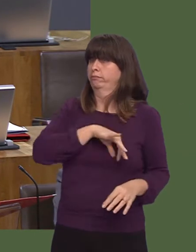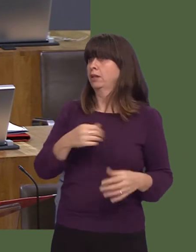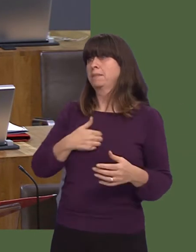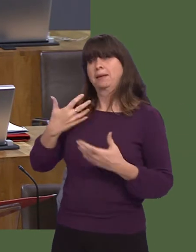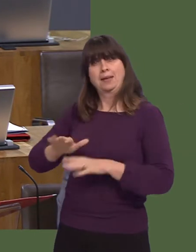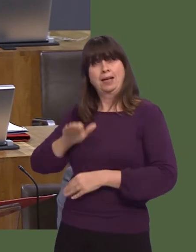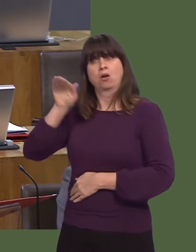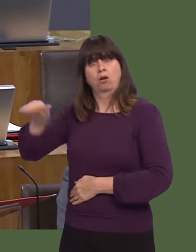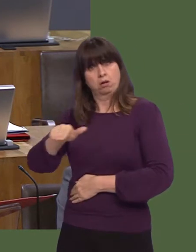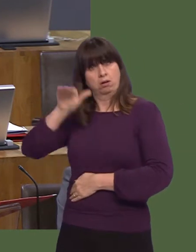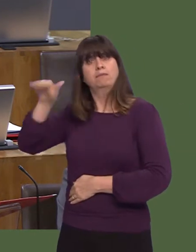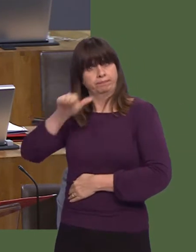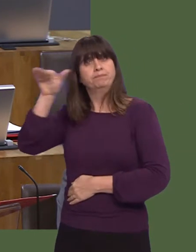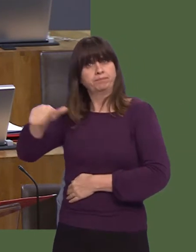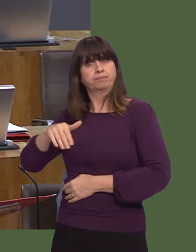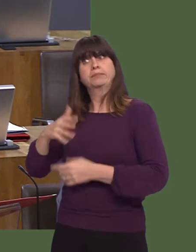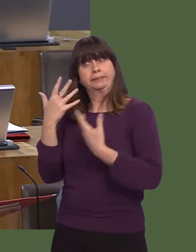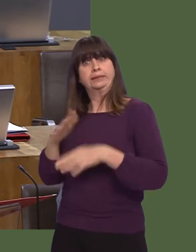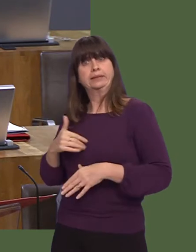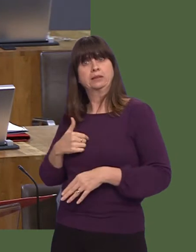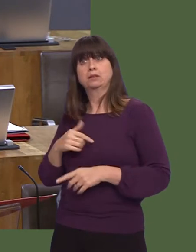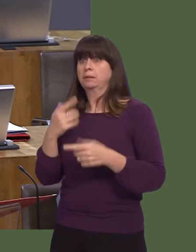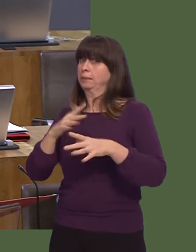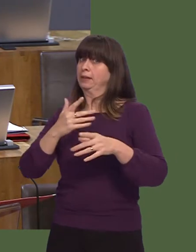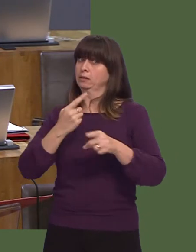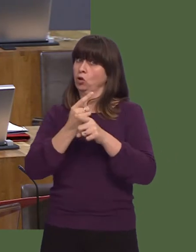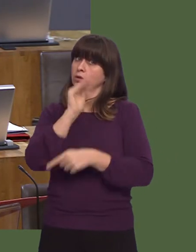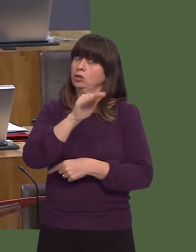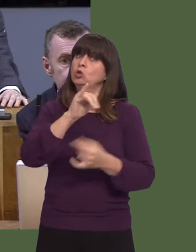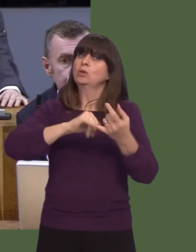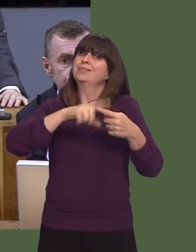nawr, wrth gwrs, i'r Ysgrifennydd Gwladol, er mwyn dangos bod digon o ddylanwad gydag